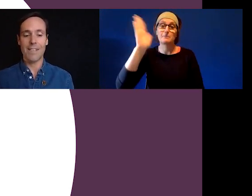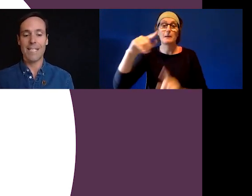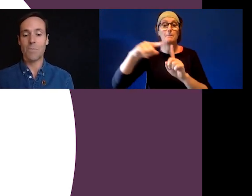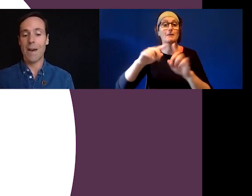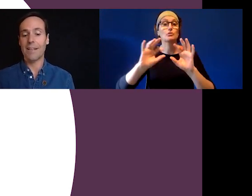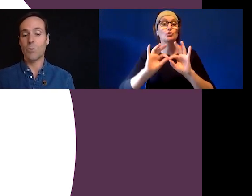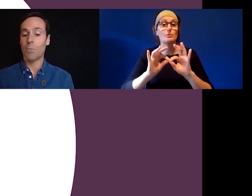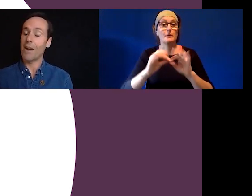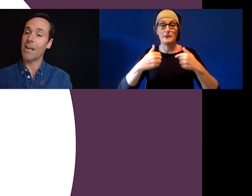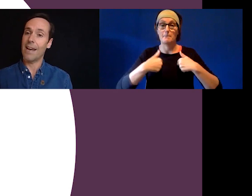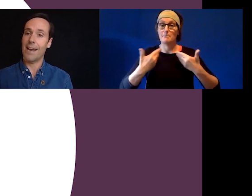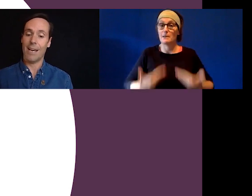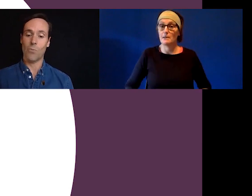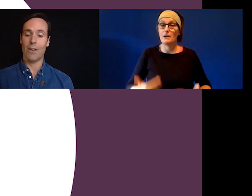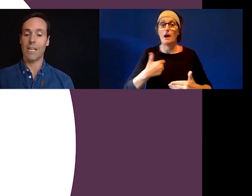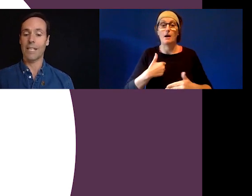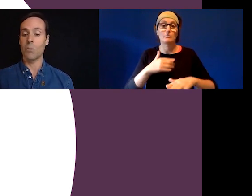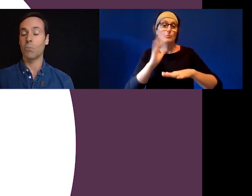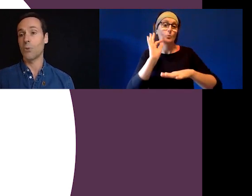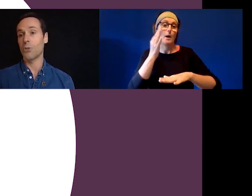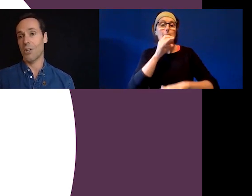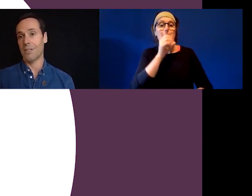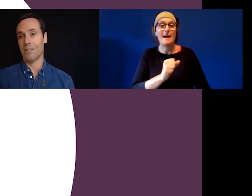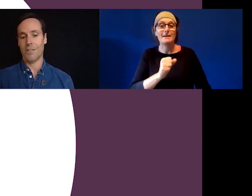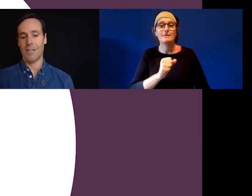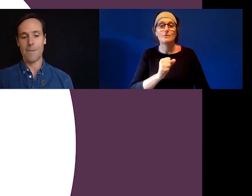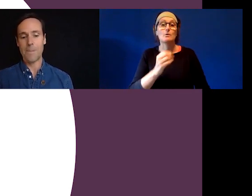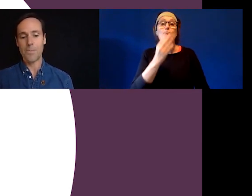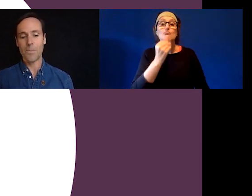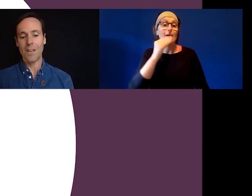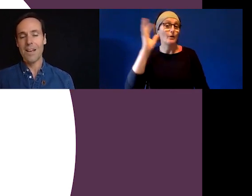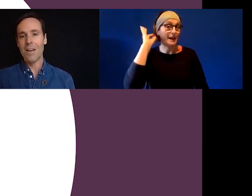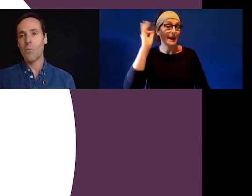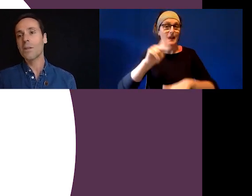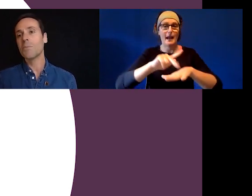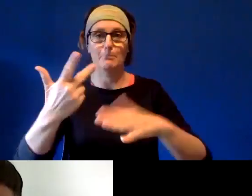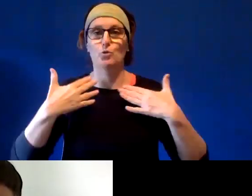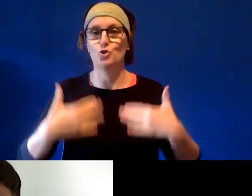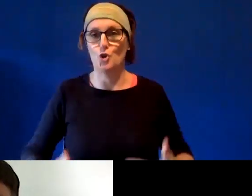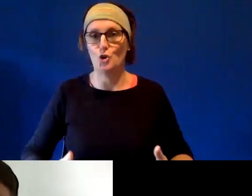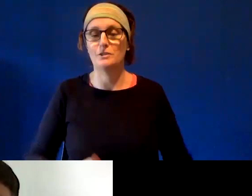skinned man with brown hair and wearing a blue shirt today. Welcome